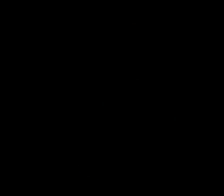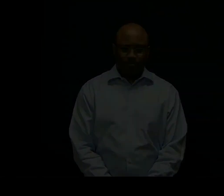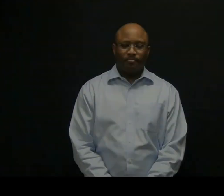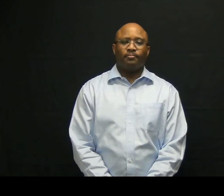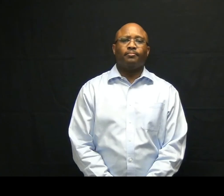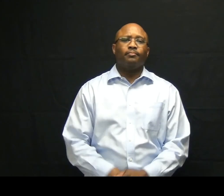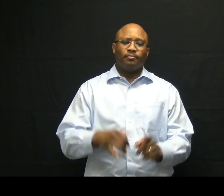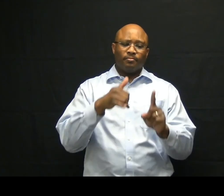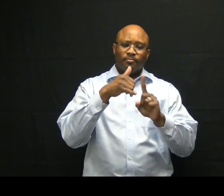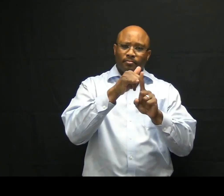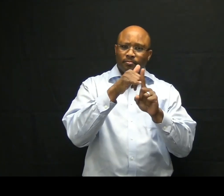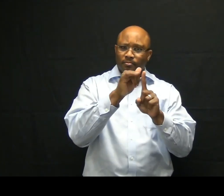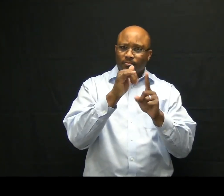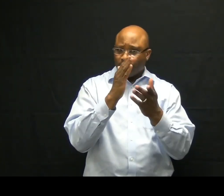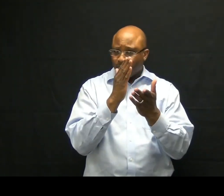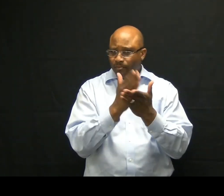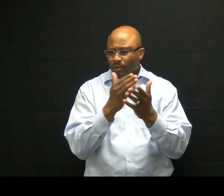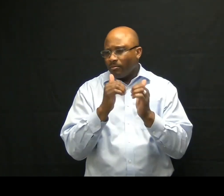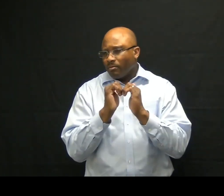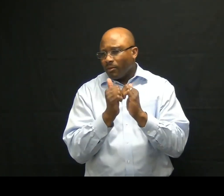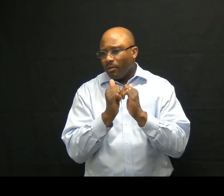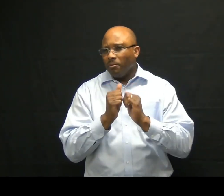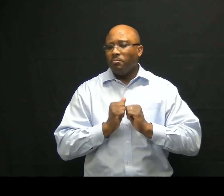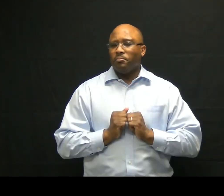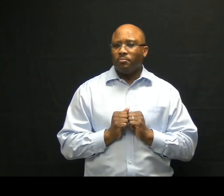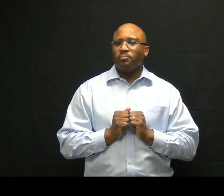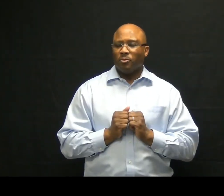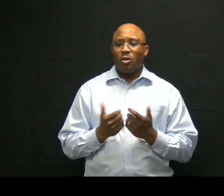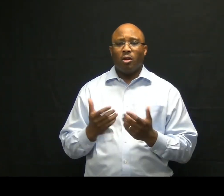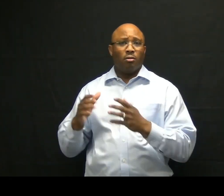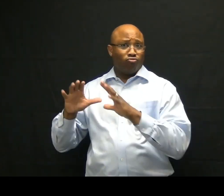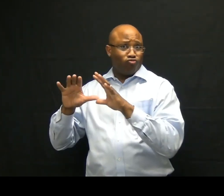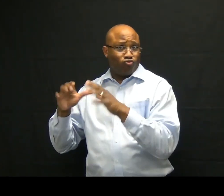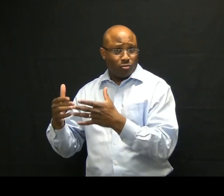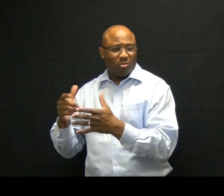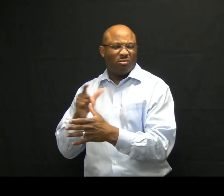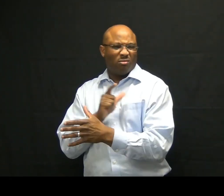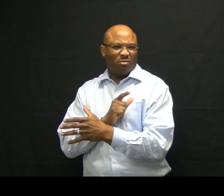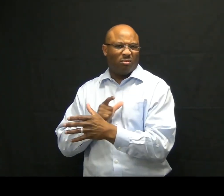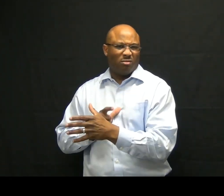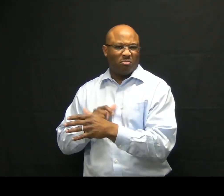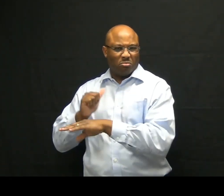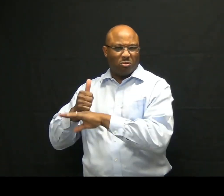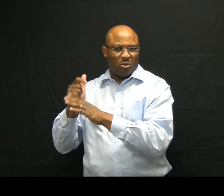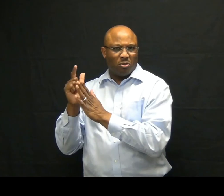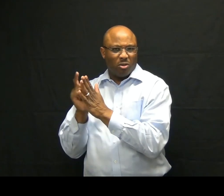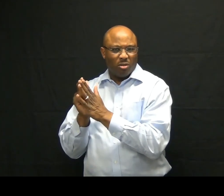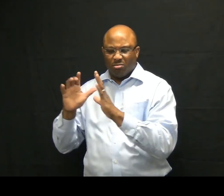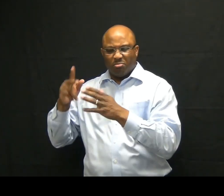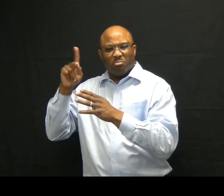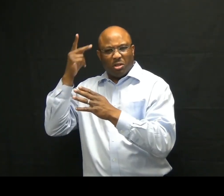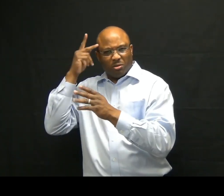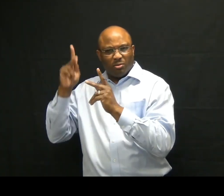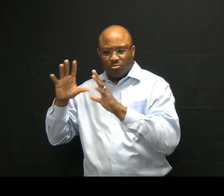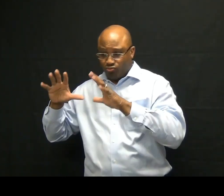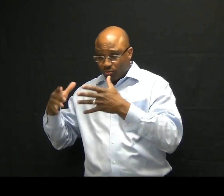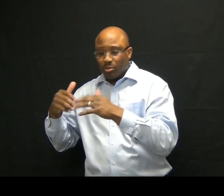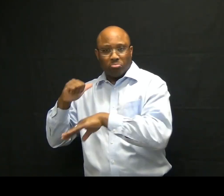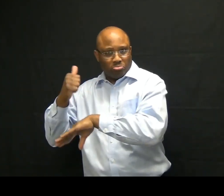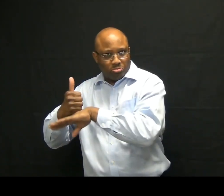How do we prevent bullying? One approach is through legislative agendas.